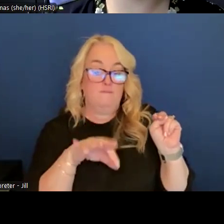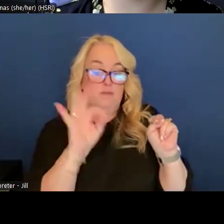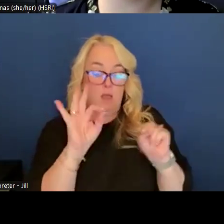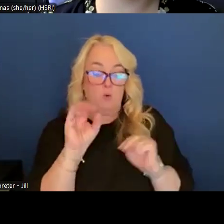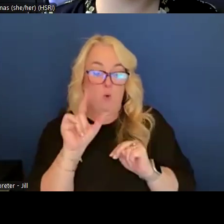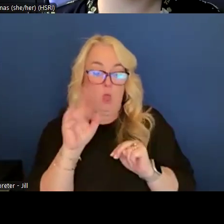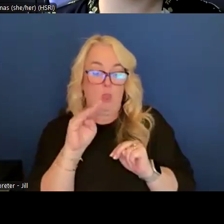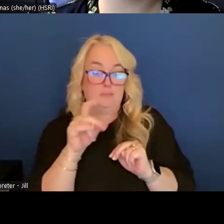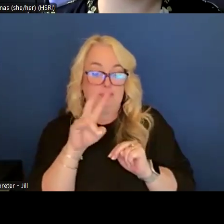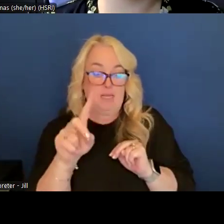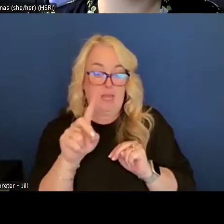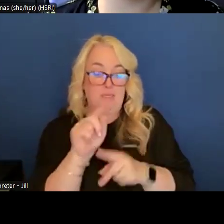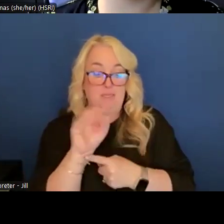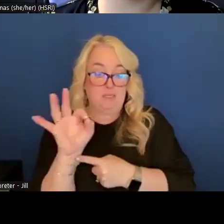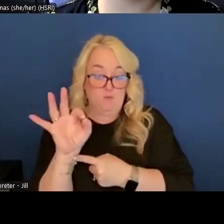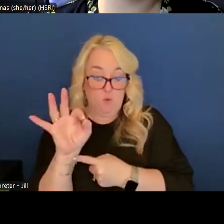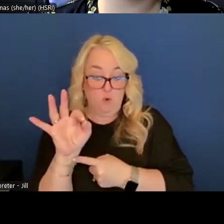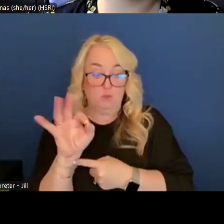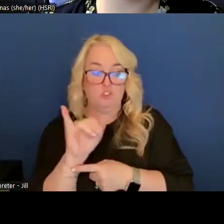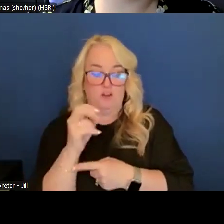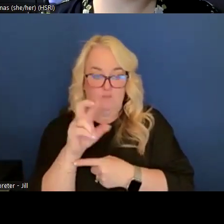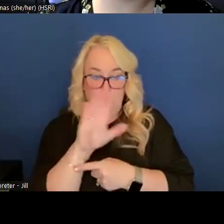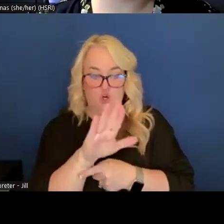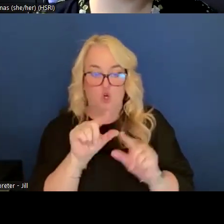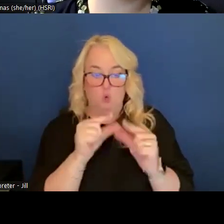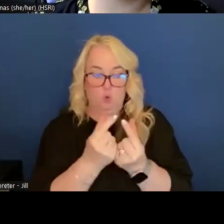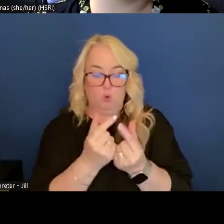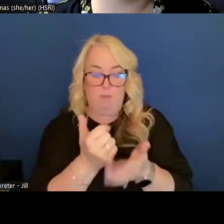Task Force, and Jennifer's group is very helpful in letting me